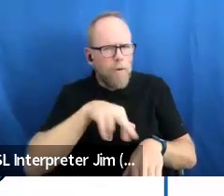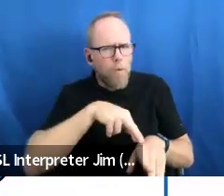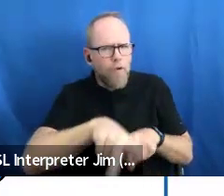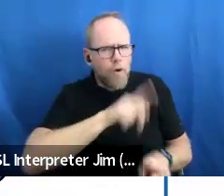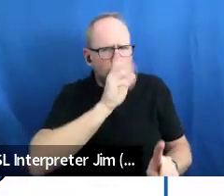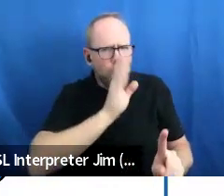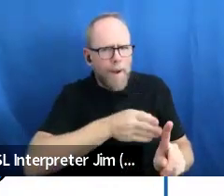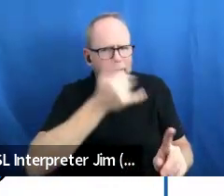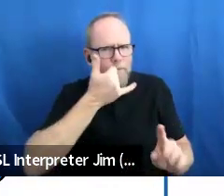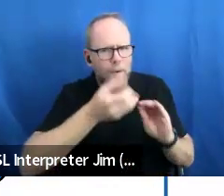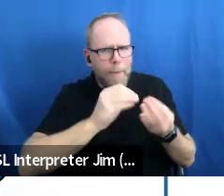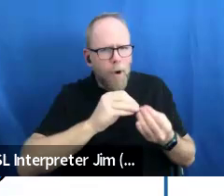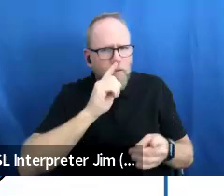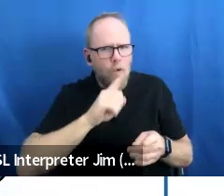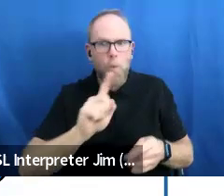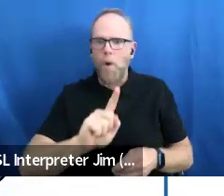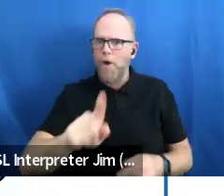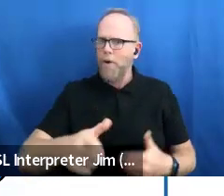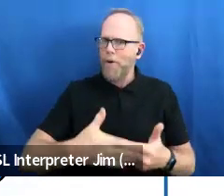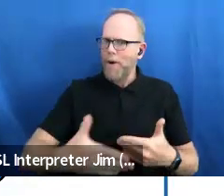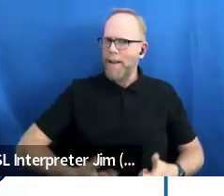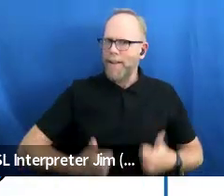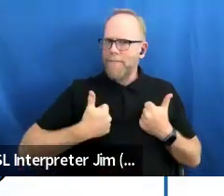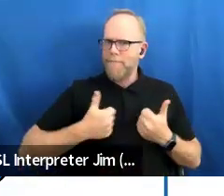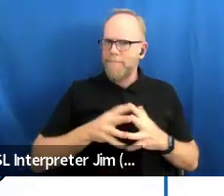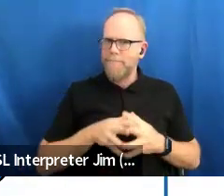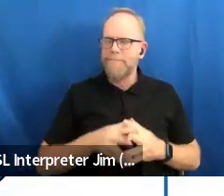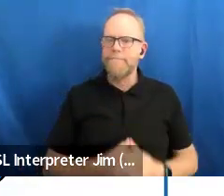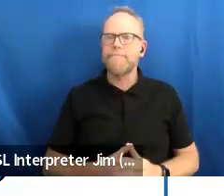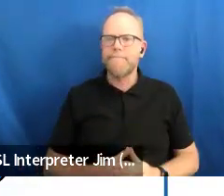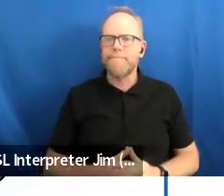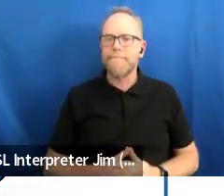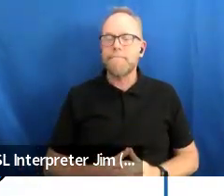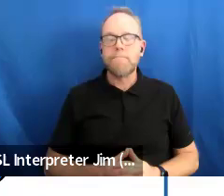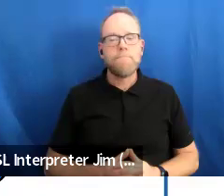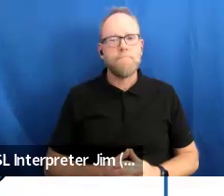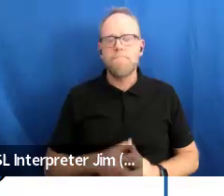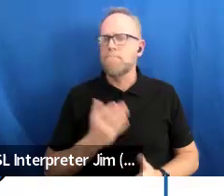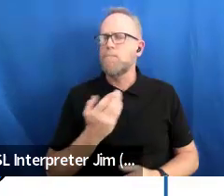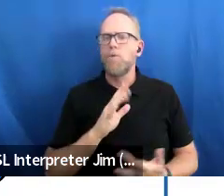the ADA Center in the area where you live.